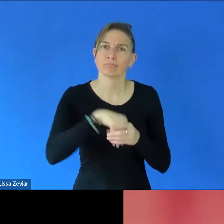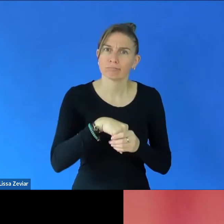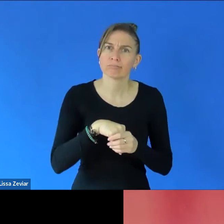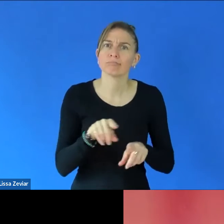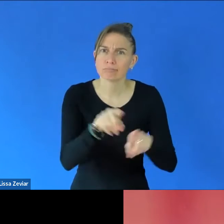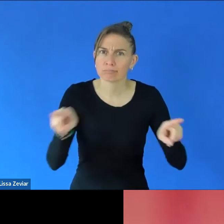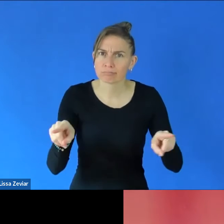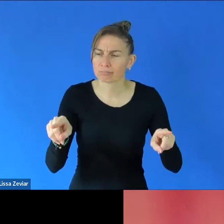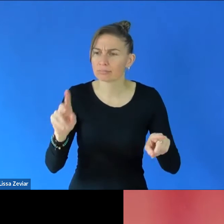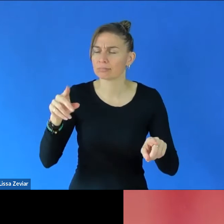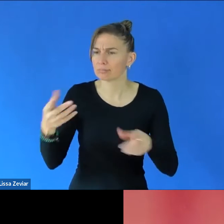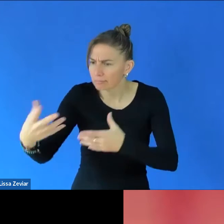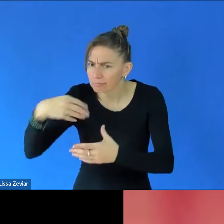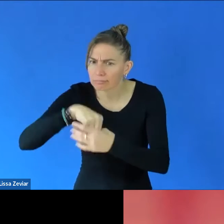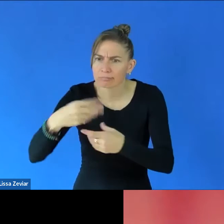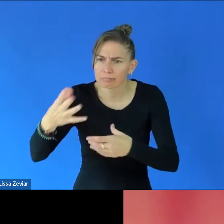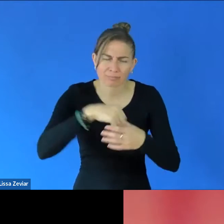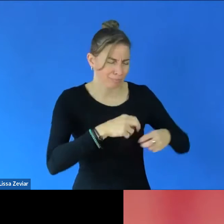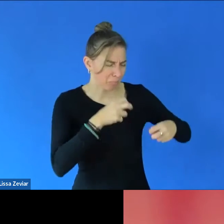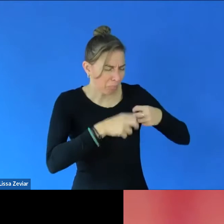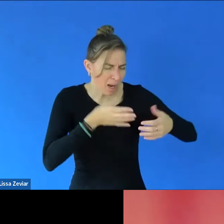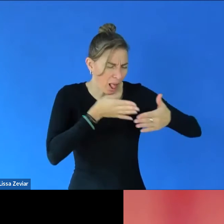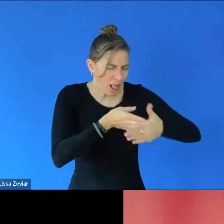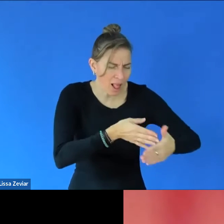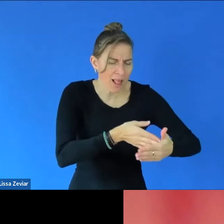of the problems and challenges of persons with disabilities.